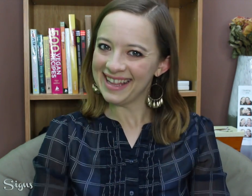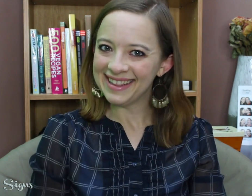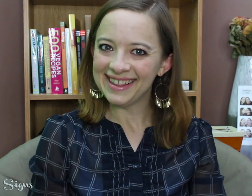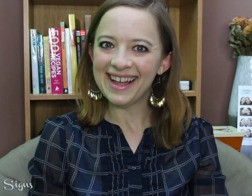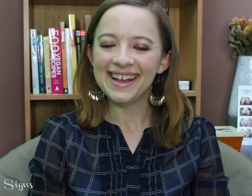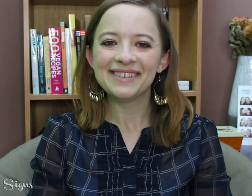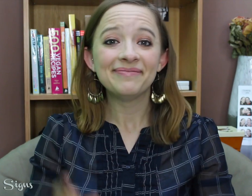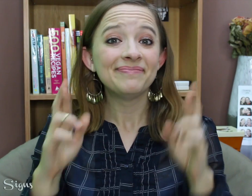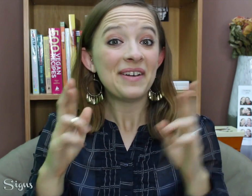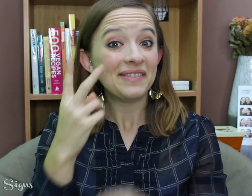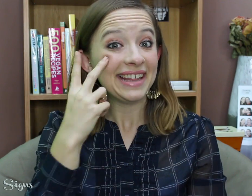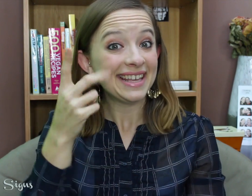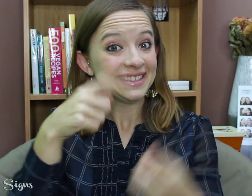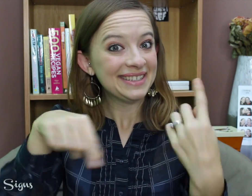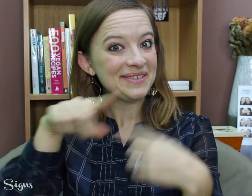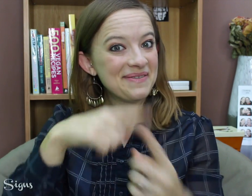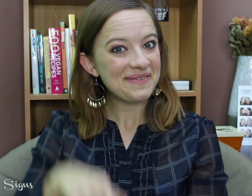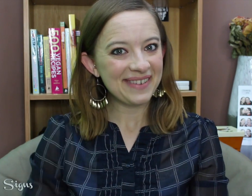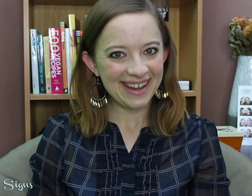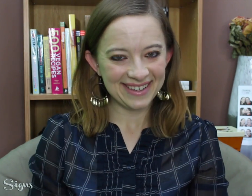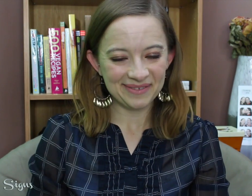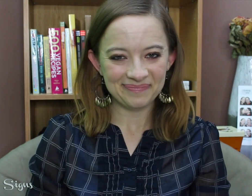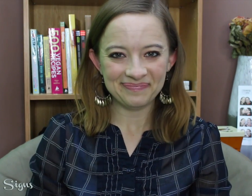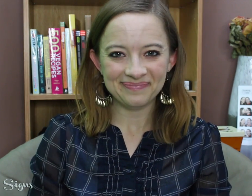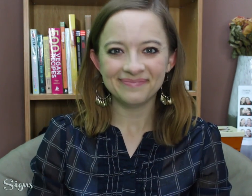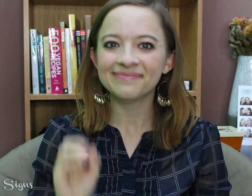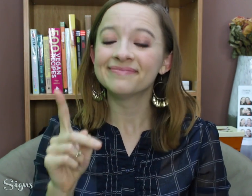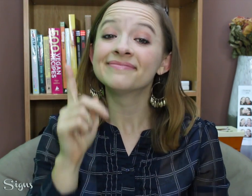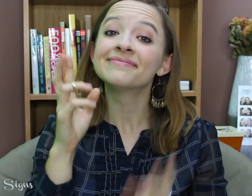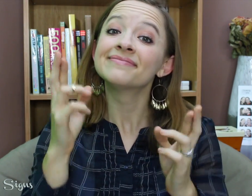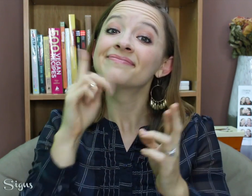to become an interpreter good luck! Hopefully I'll see you around!